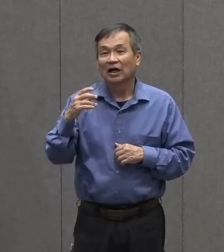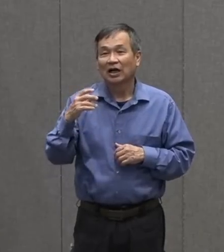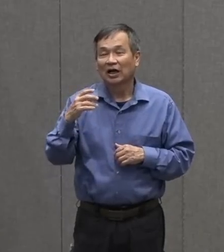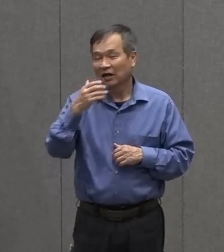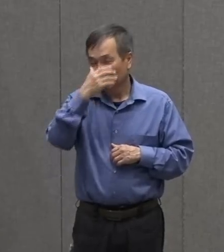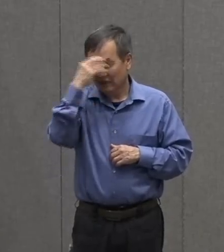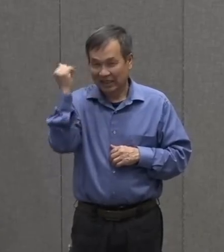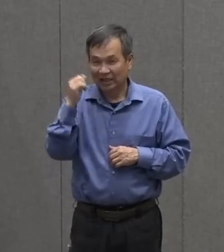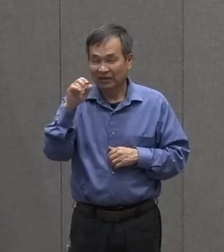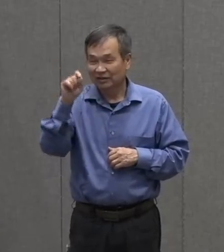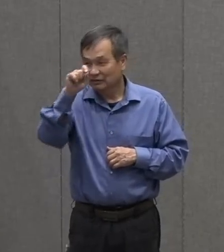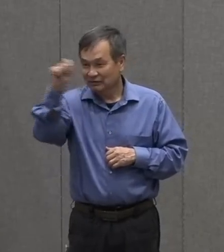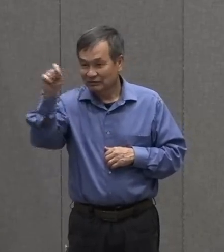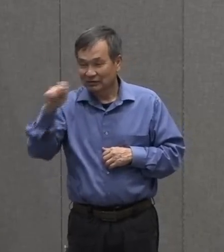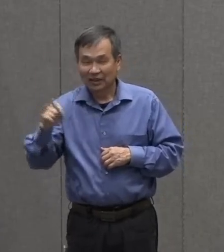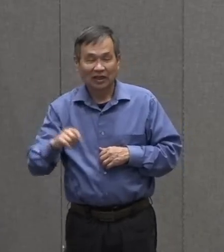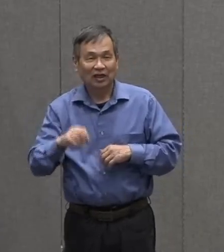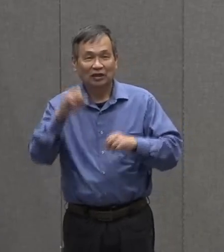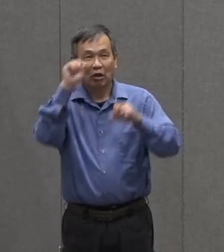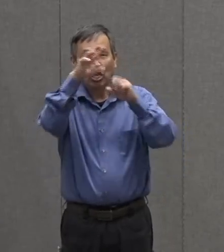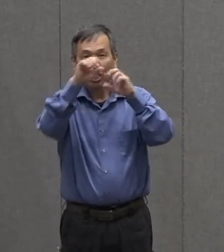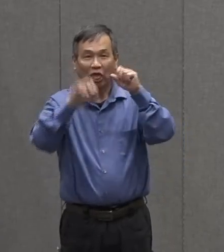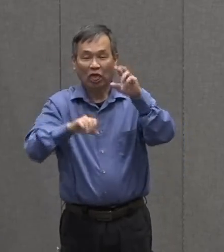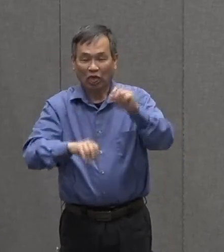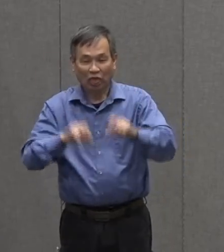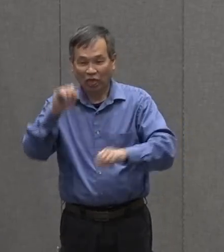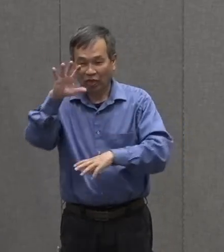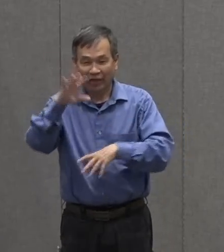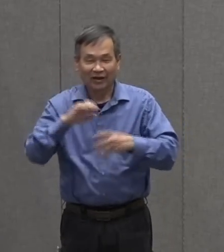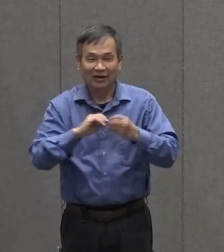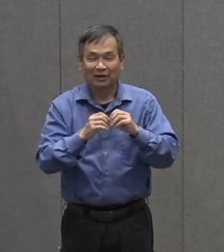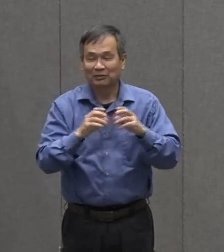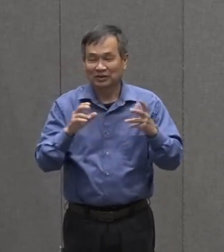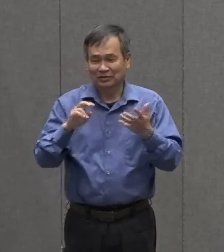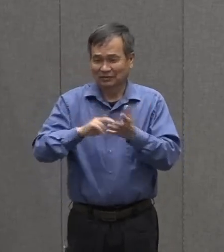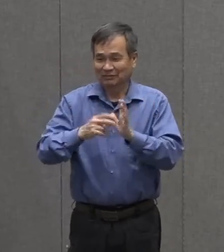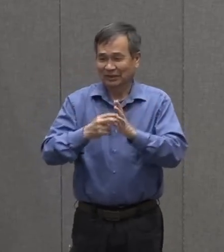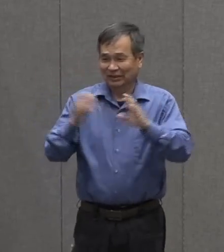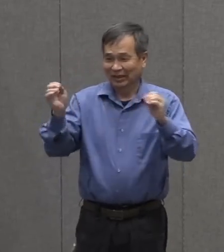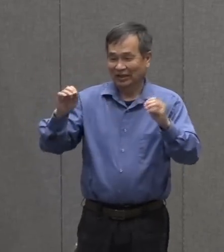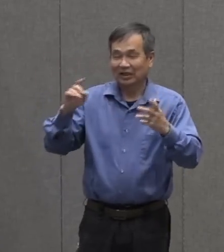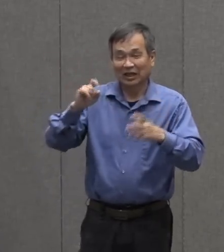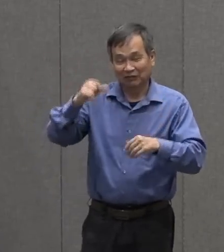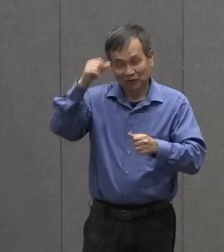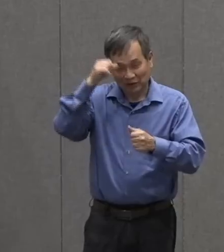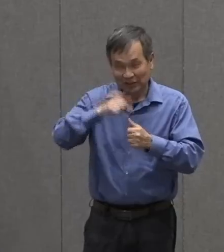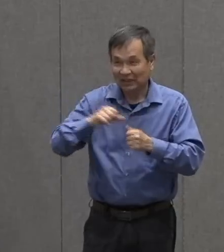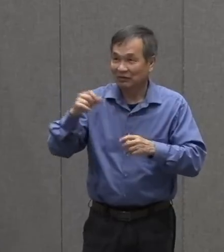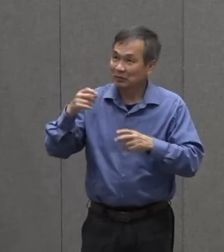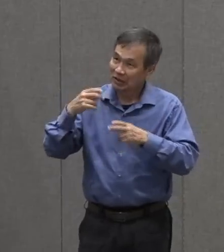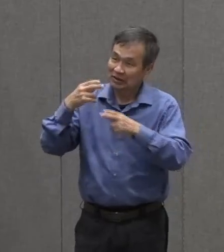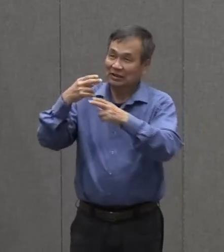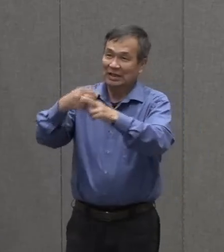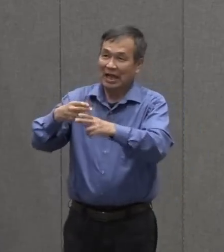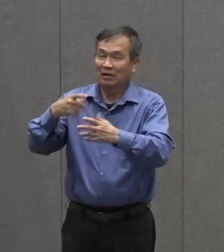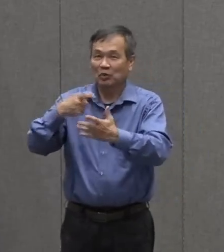but just random things on paper doesn't mean anything. Remember that you got to put something on there to tell us